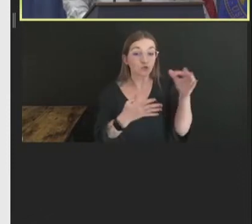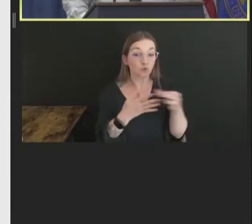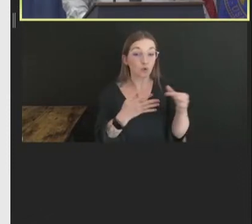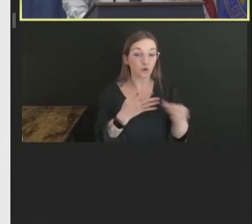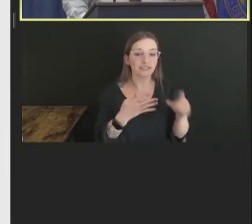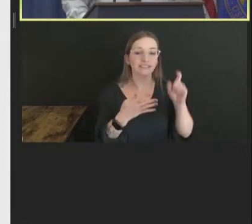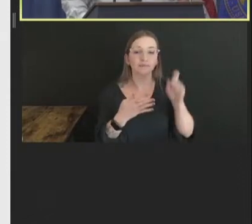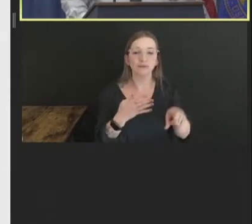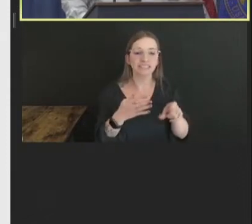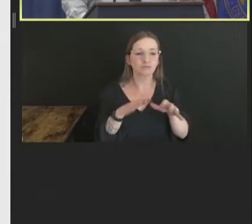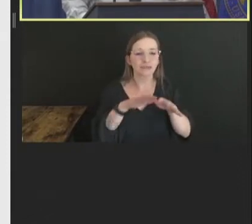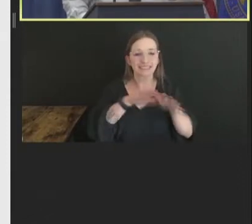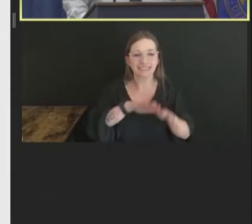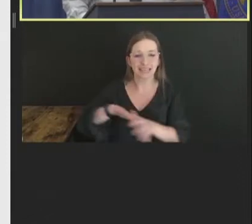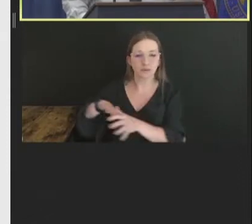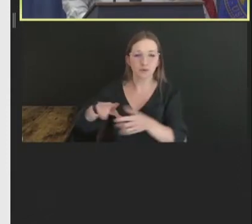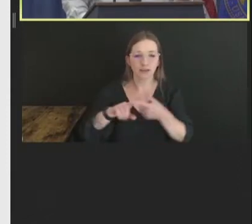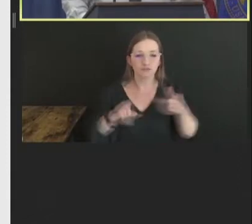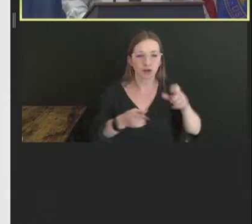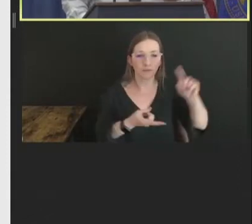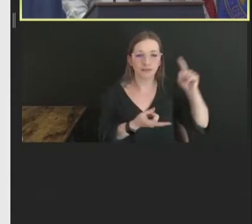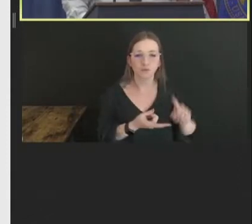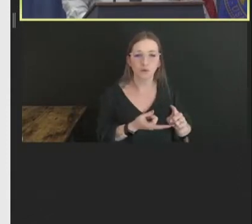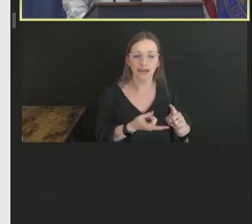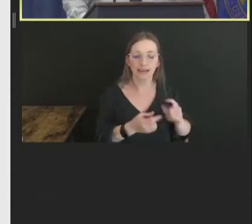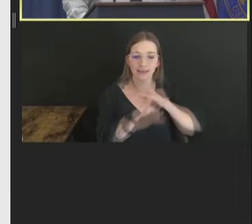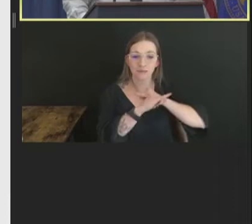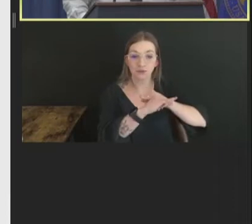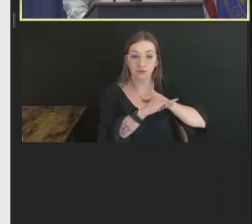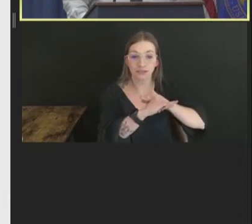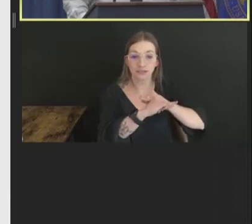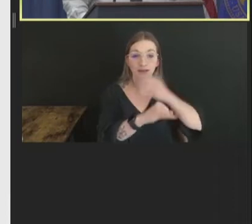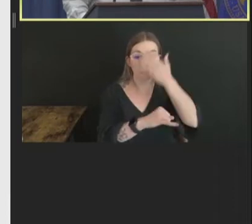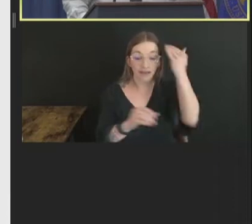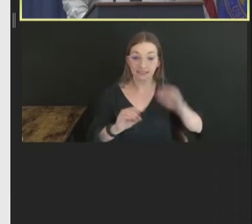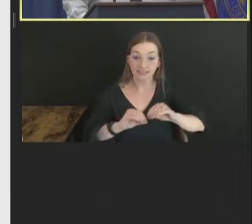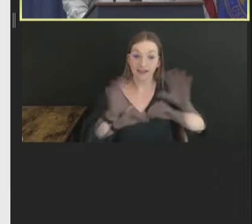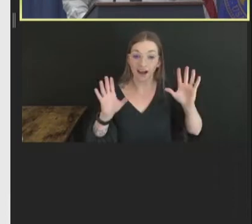because as was demonstrated here, immunity wanes against different variants at different rates.